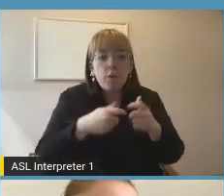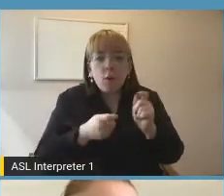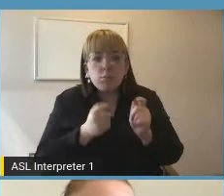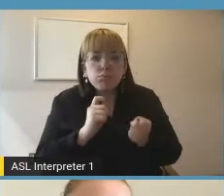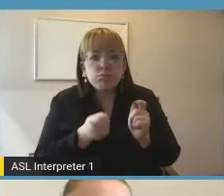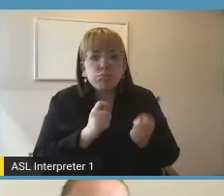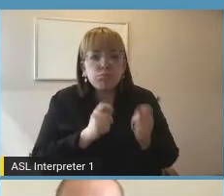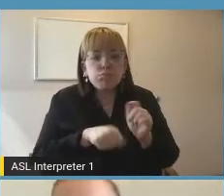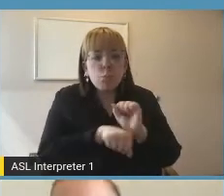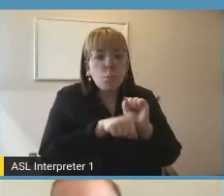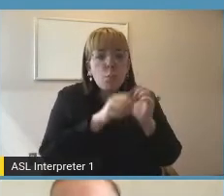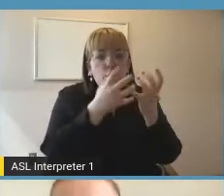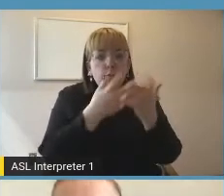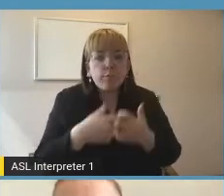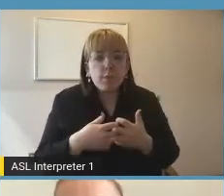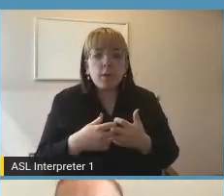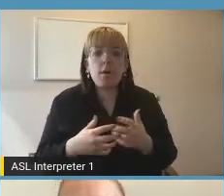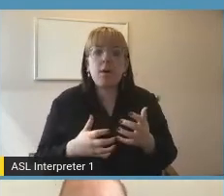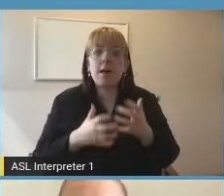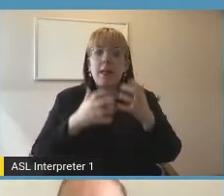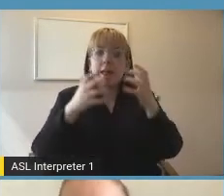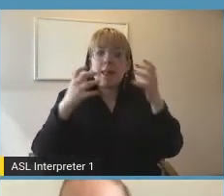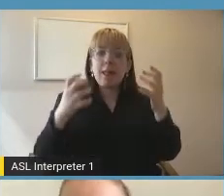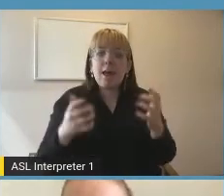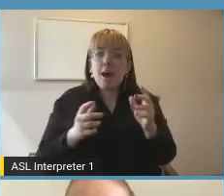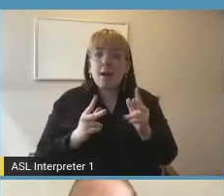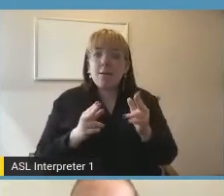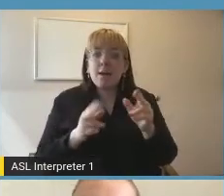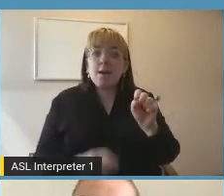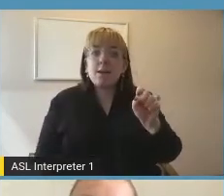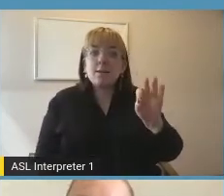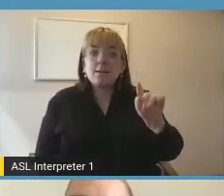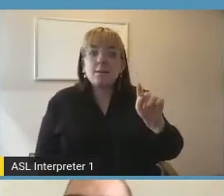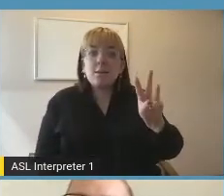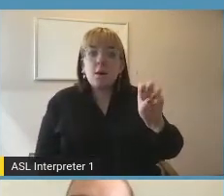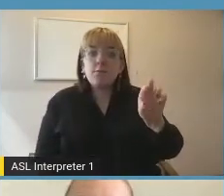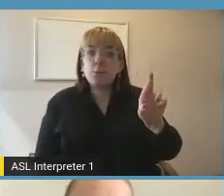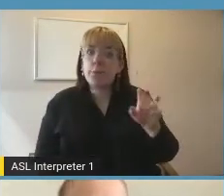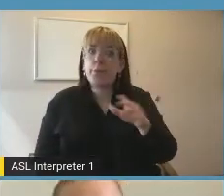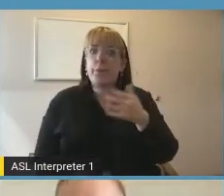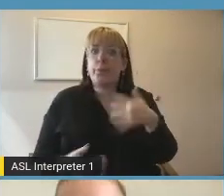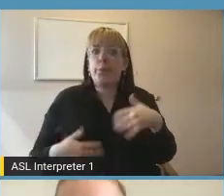software honestly -- I'm not just saying this because this is what I do, it is not too hard